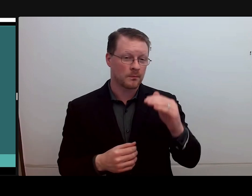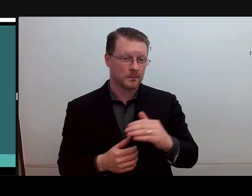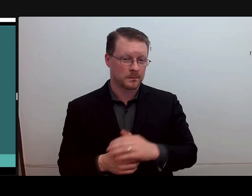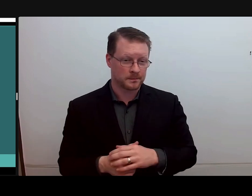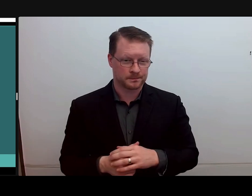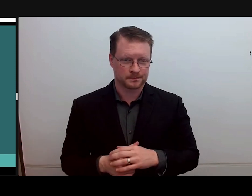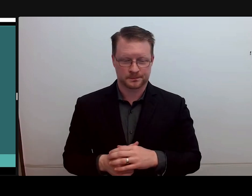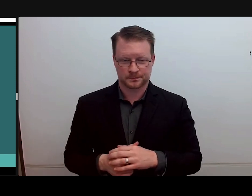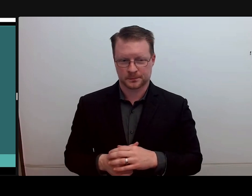Next slide.